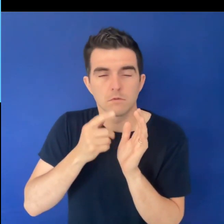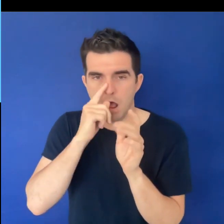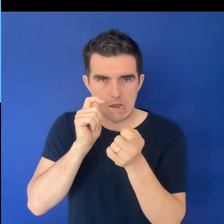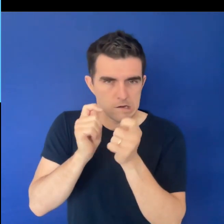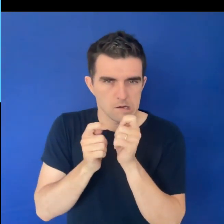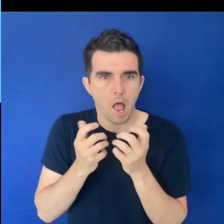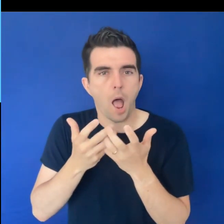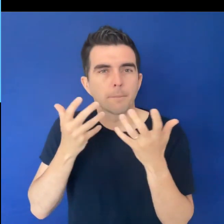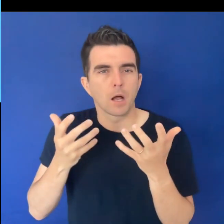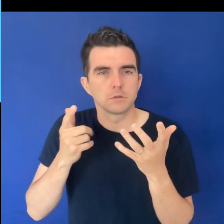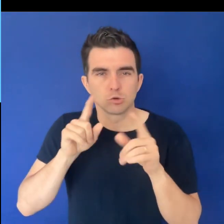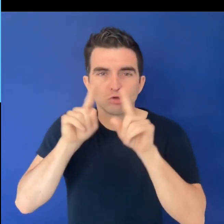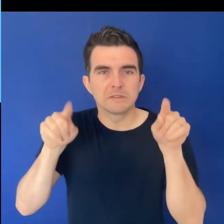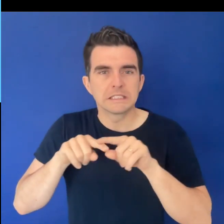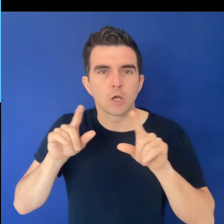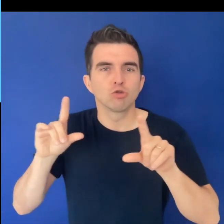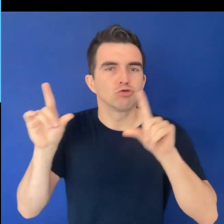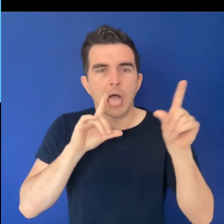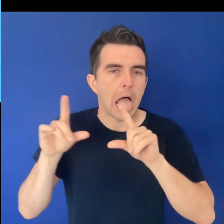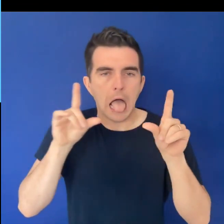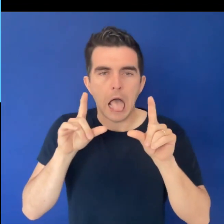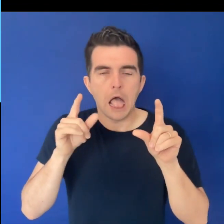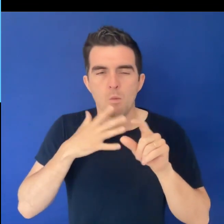of screen shake you experience to help with this even further.